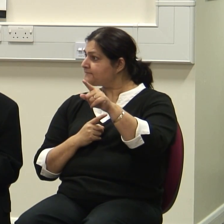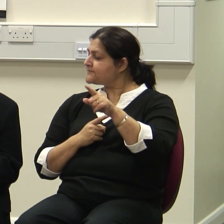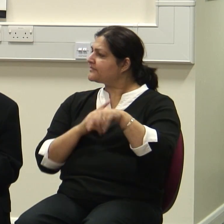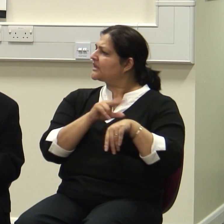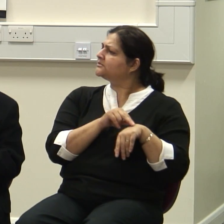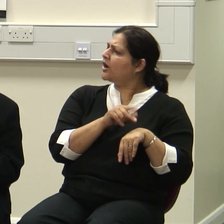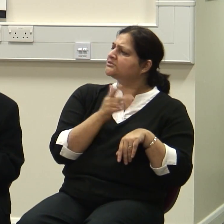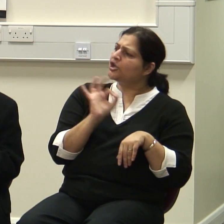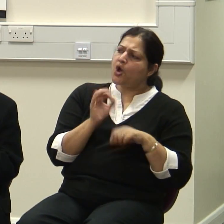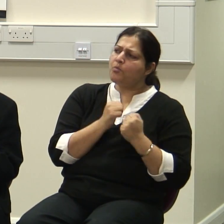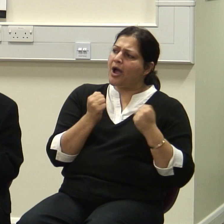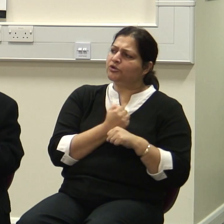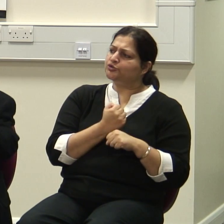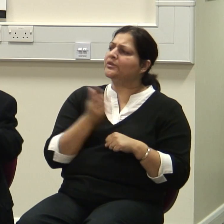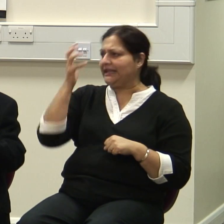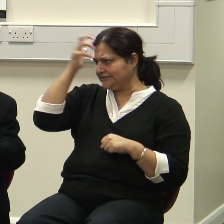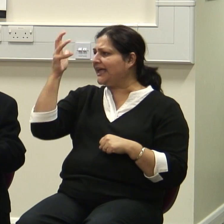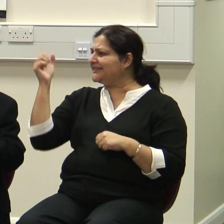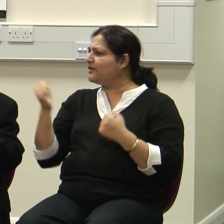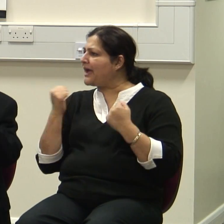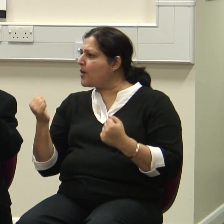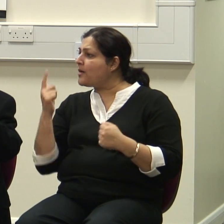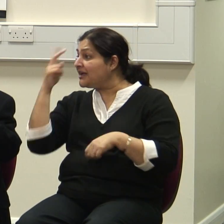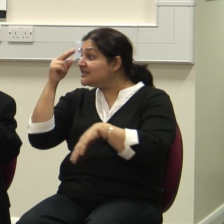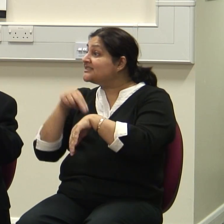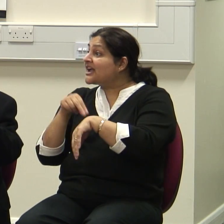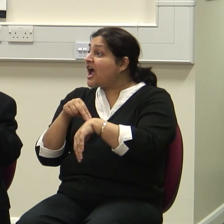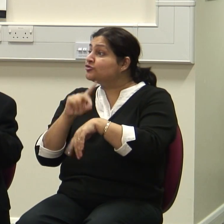does. And psychiatrists cannot yet commit this girl for refusing.